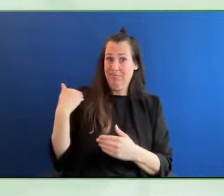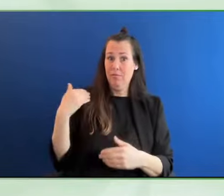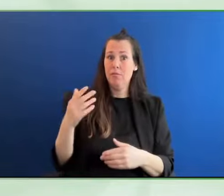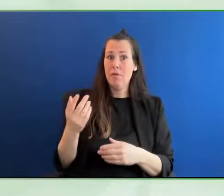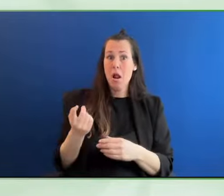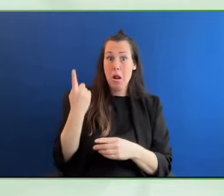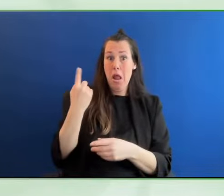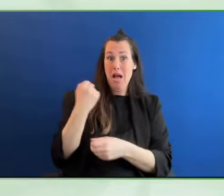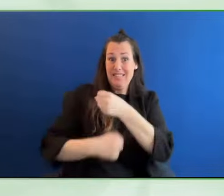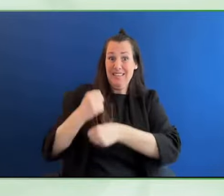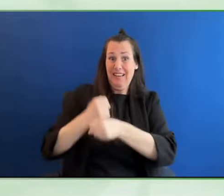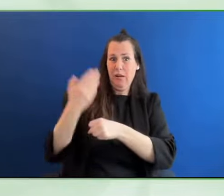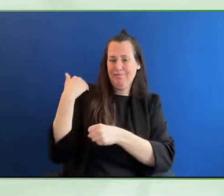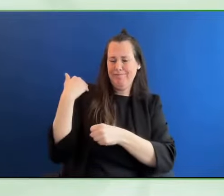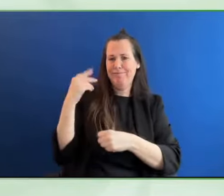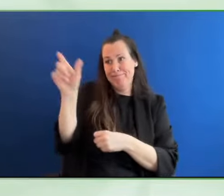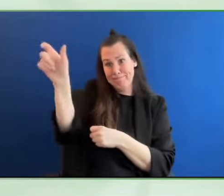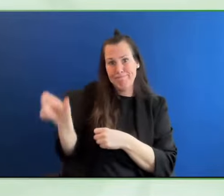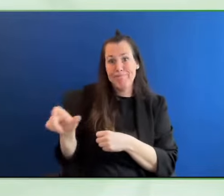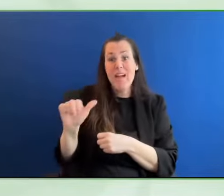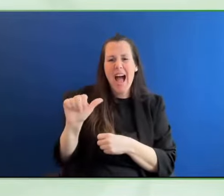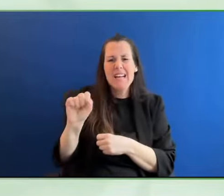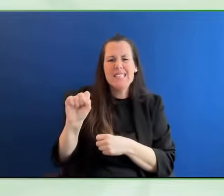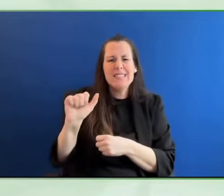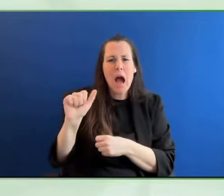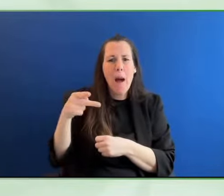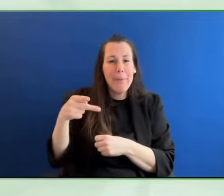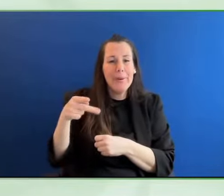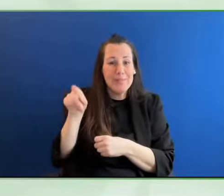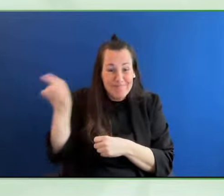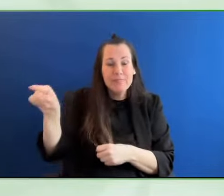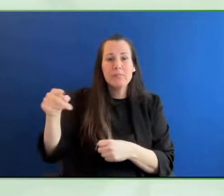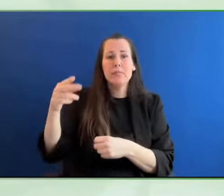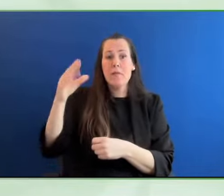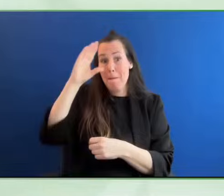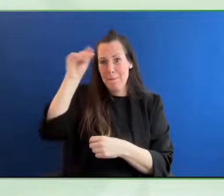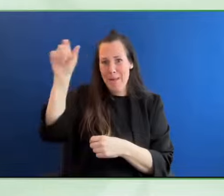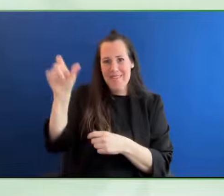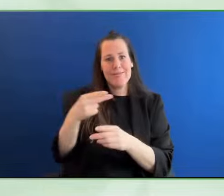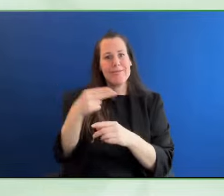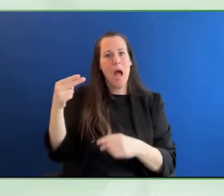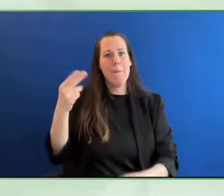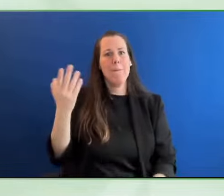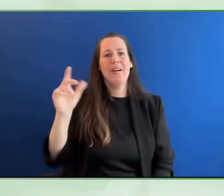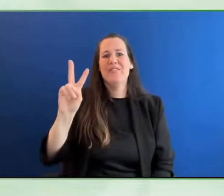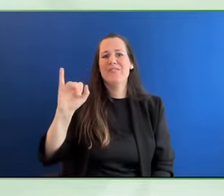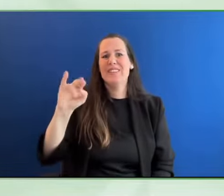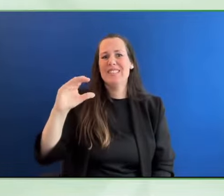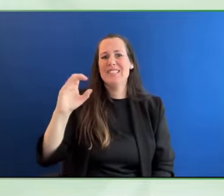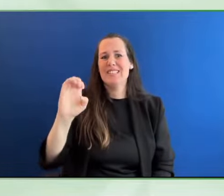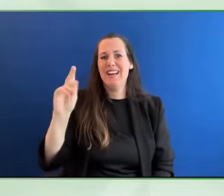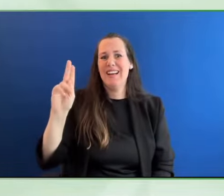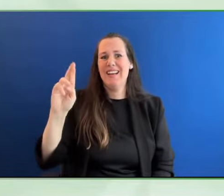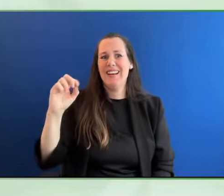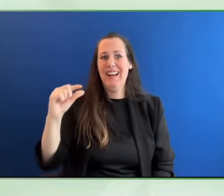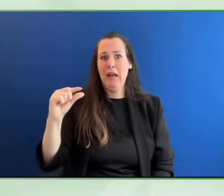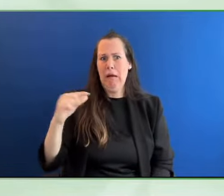That is one of my, personally, donnas goal, to rewrite the script about disability and